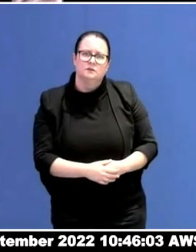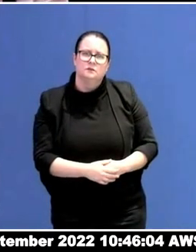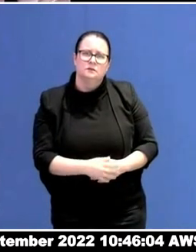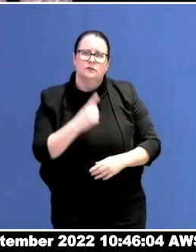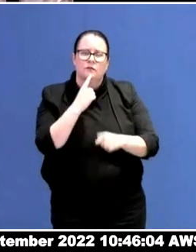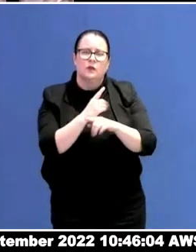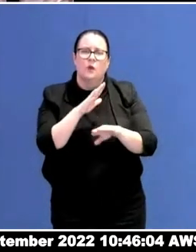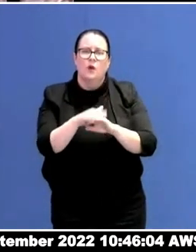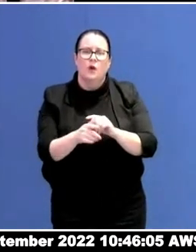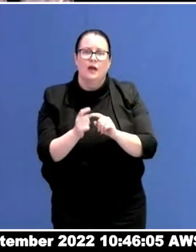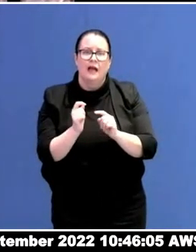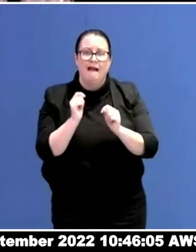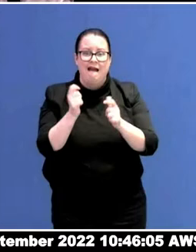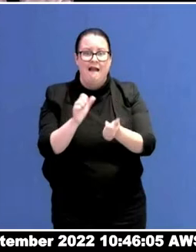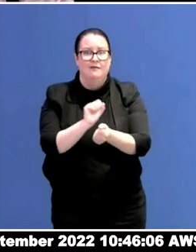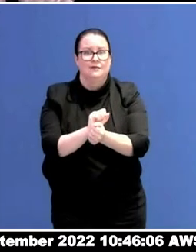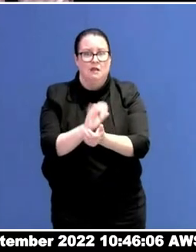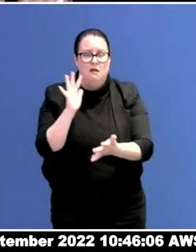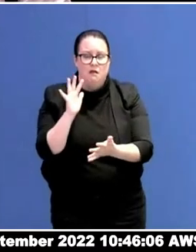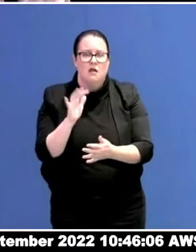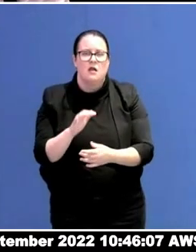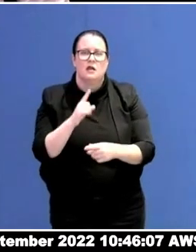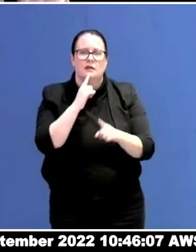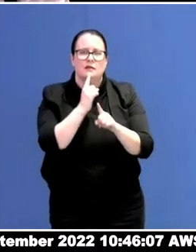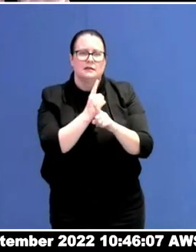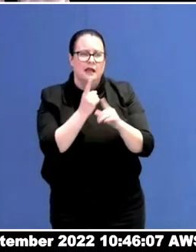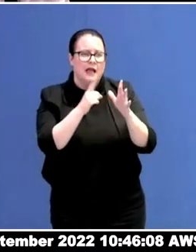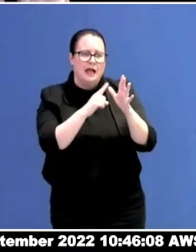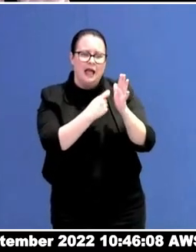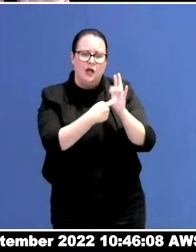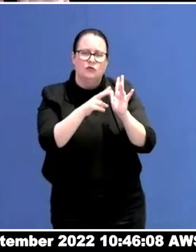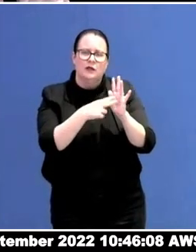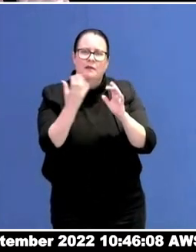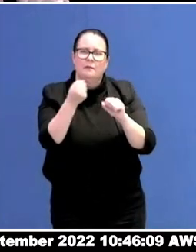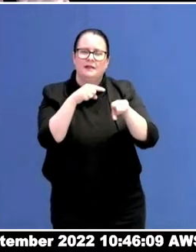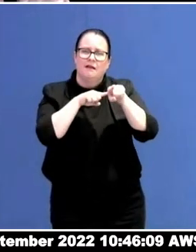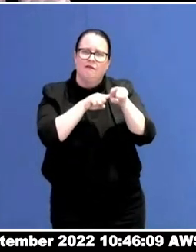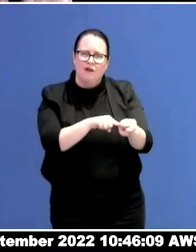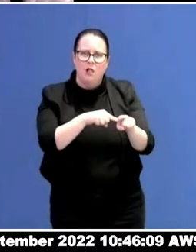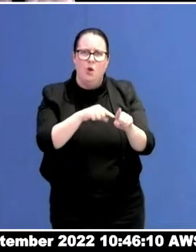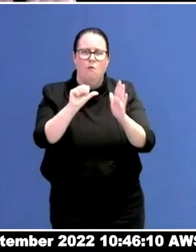Yes. COMMISSIONER McEWIN: It says that Aaron had to comply with split conditions.